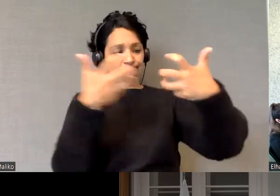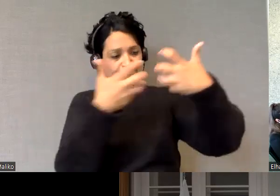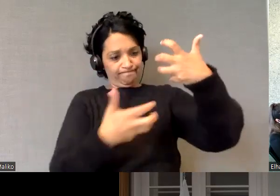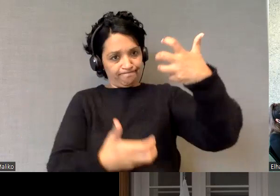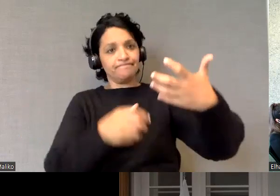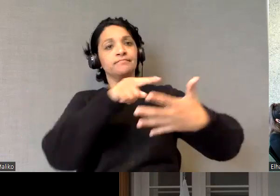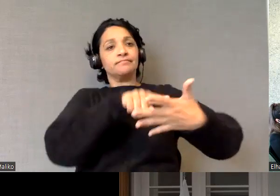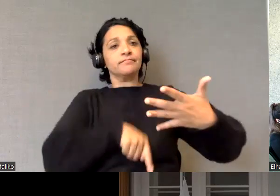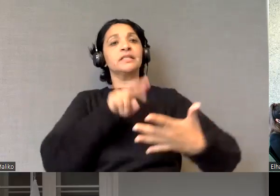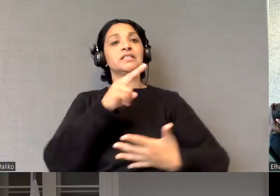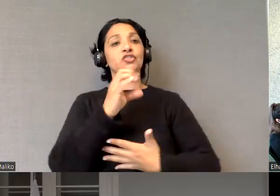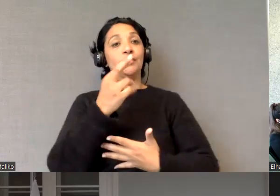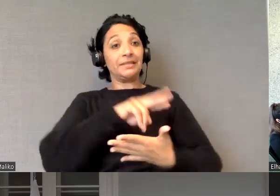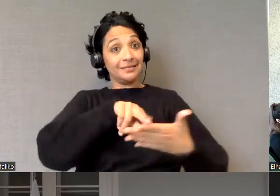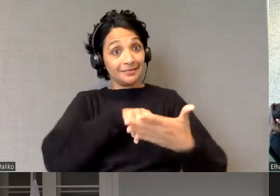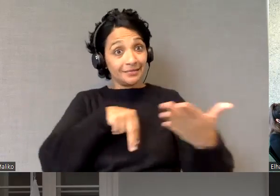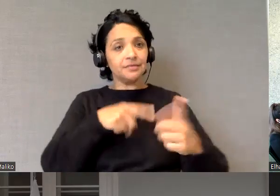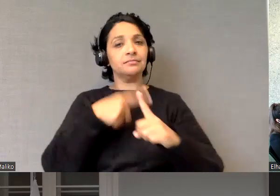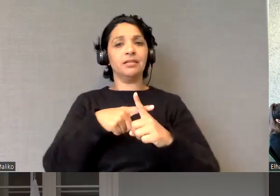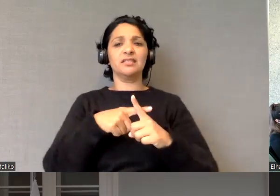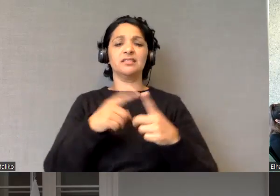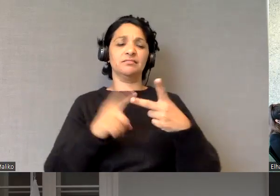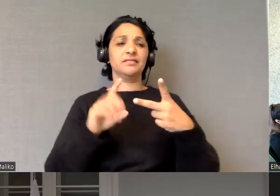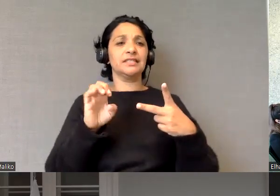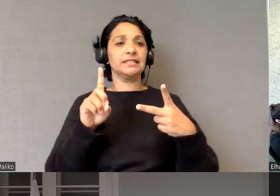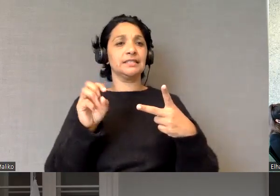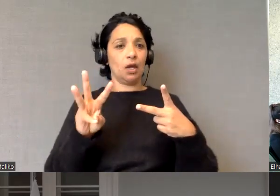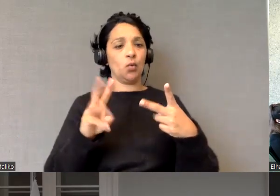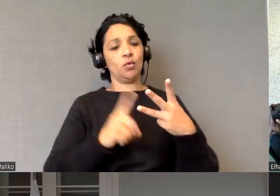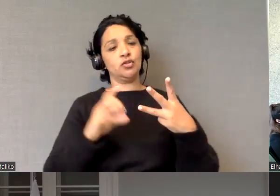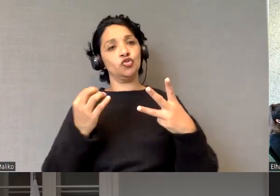This is the same done with the COOT and the CRC as well.